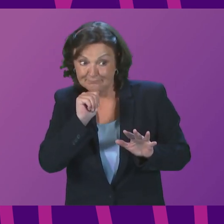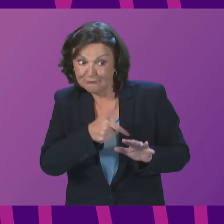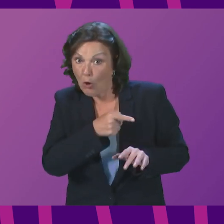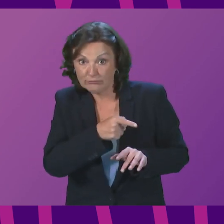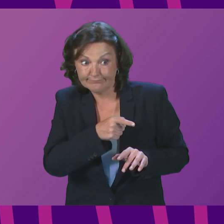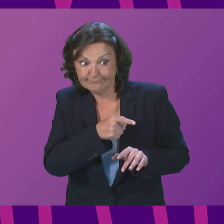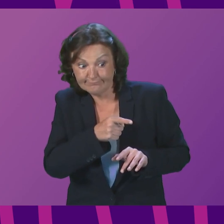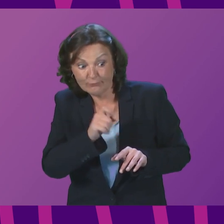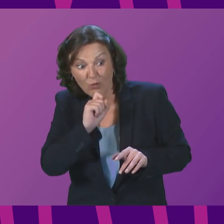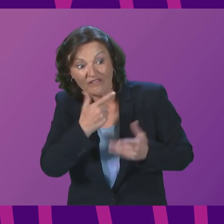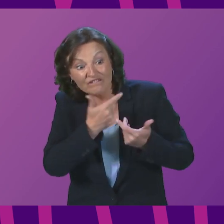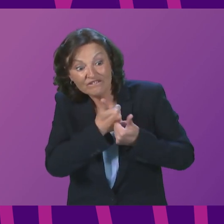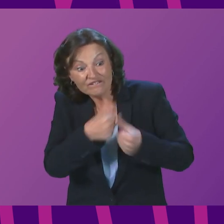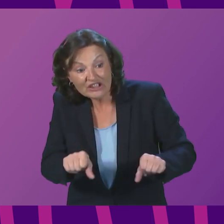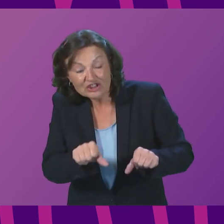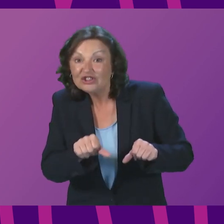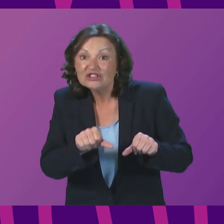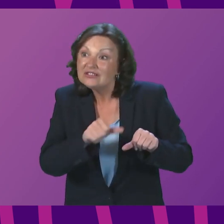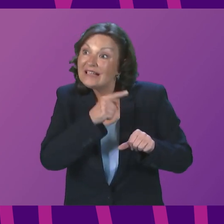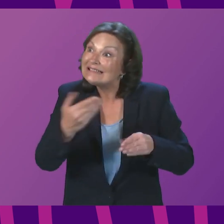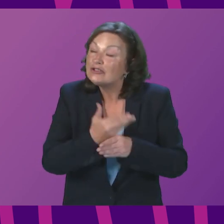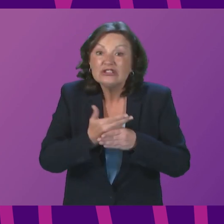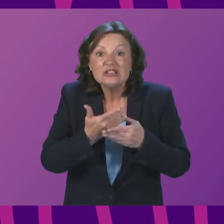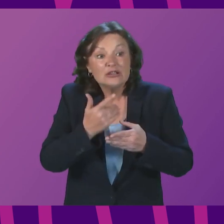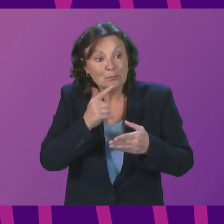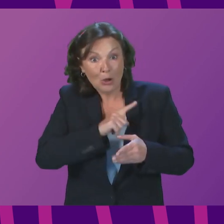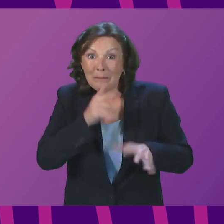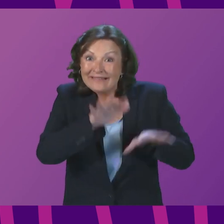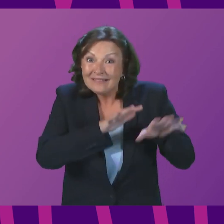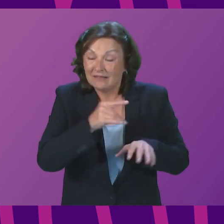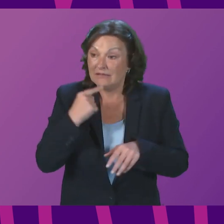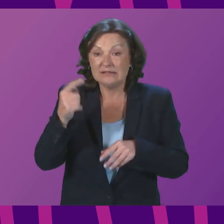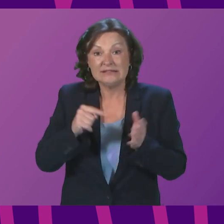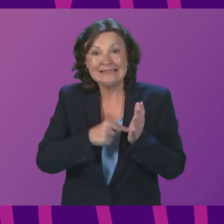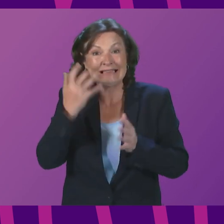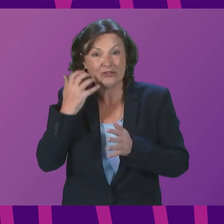We heard a leaked recording in which SNP MPs were cheering and applauding Ian Blackford’s